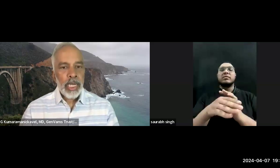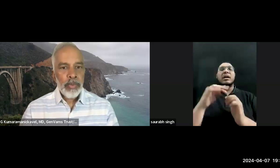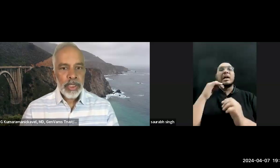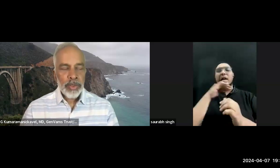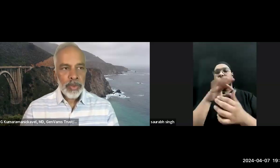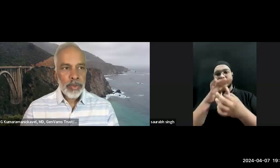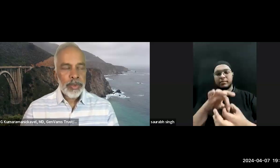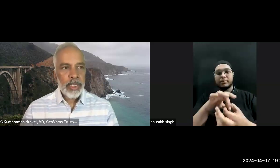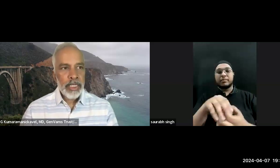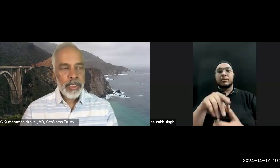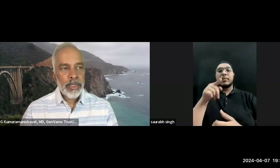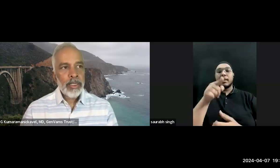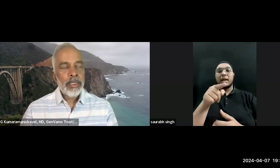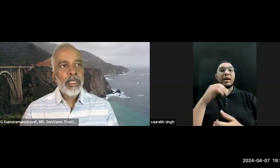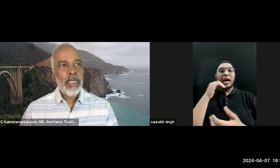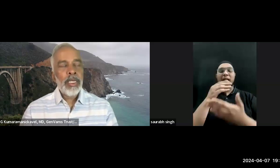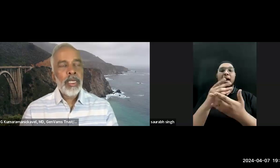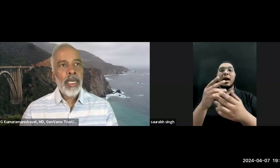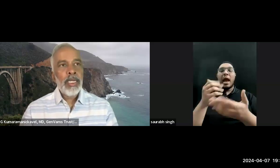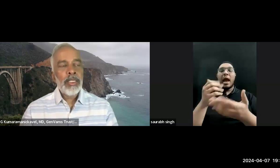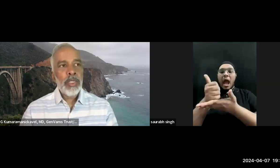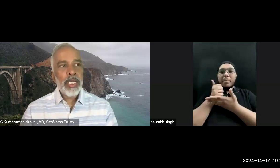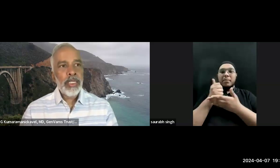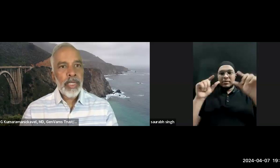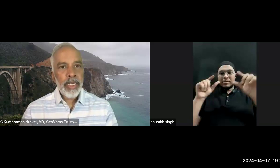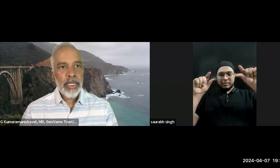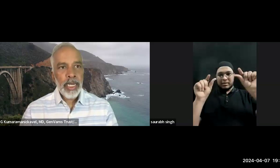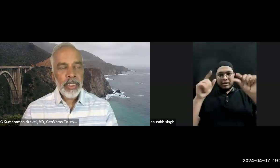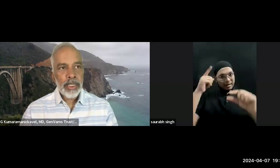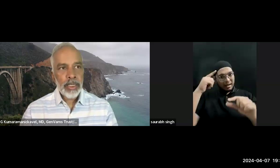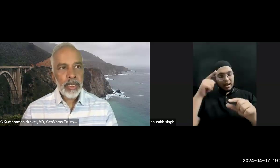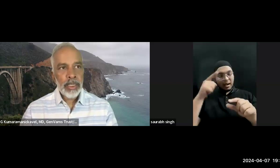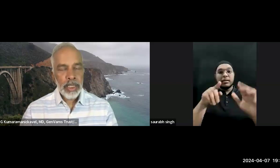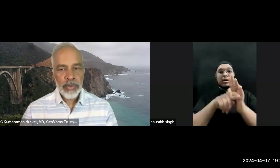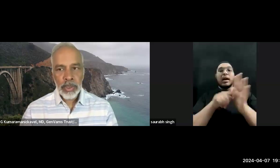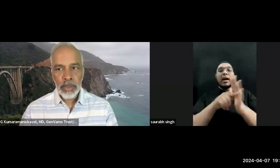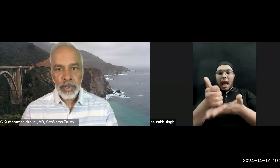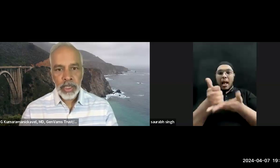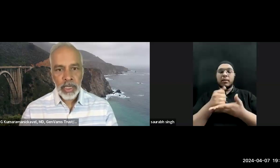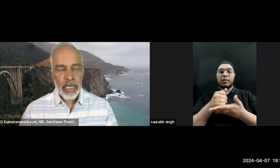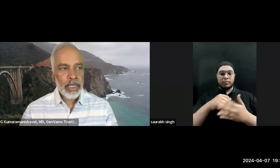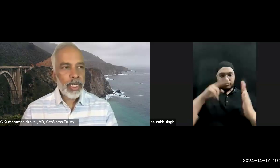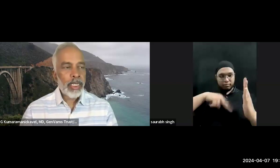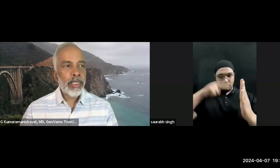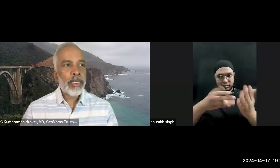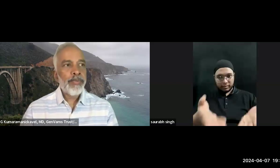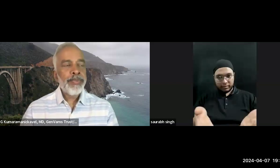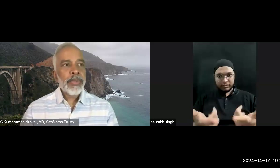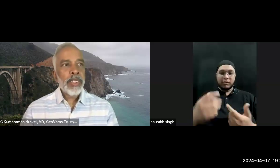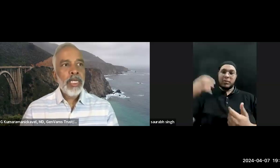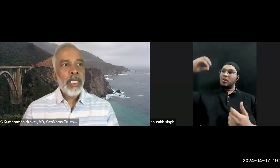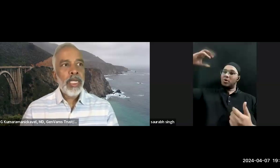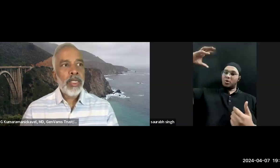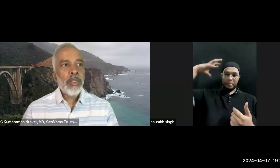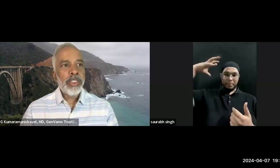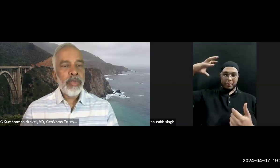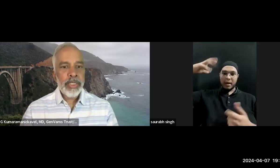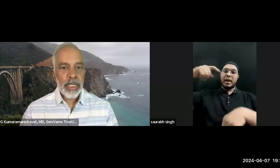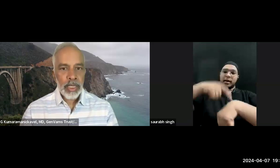help us to read and look at in bright light, say for example, sunlight, daylight and also appreciate